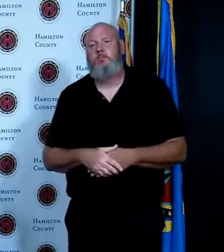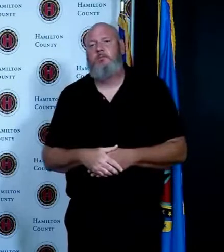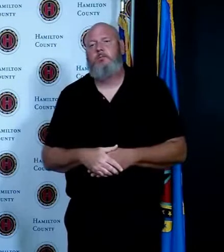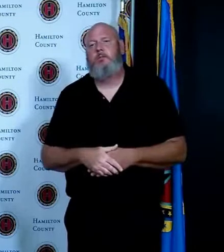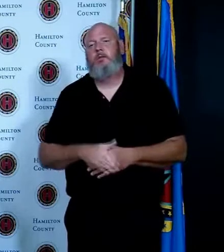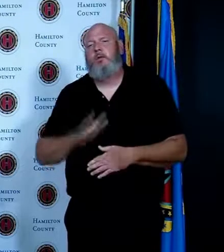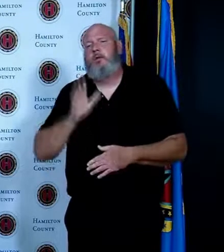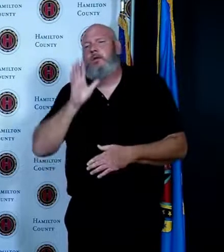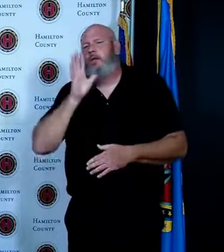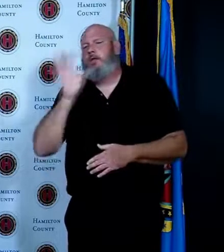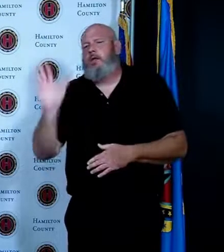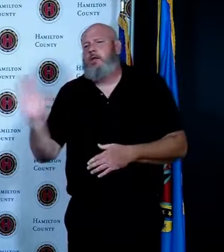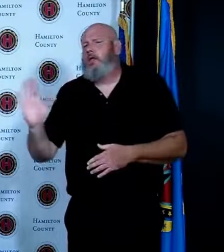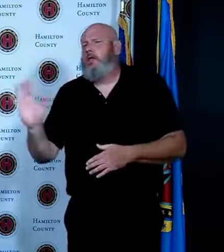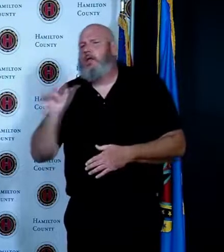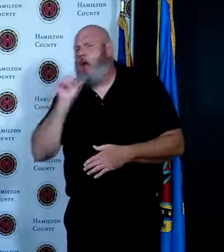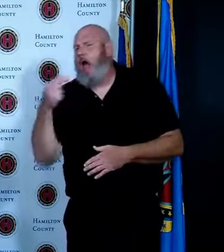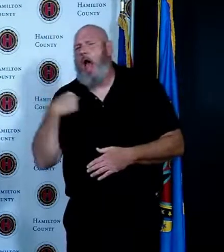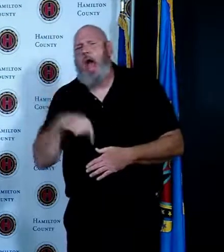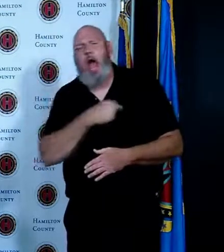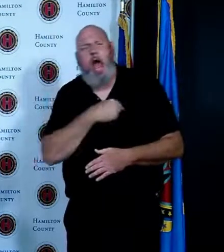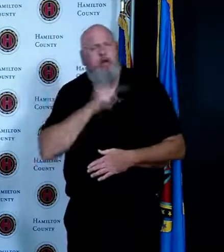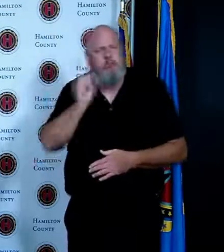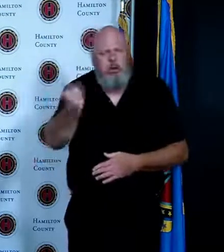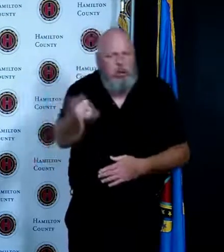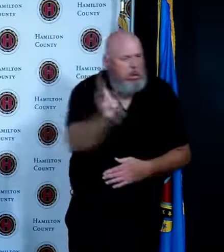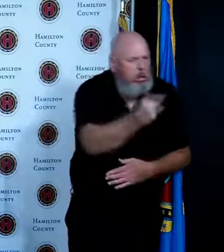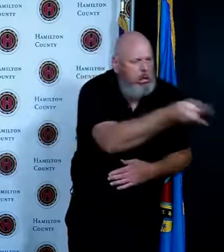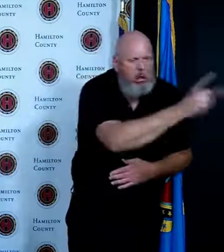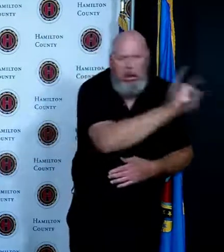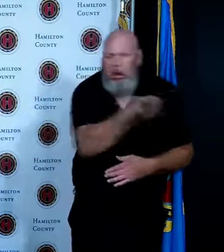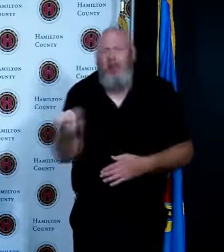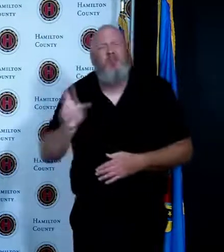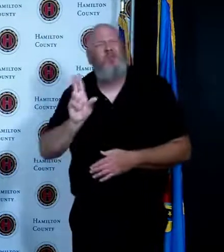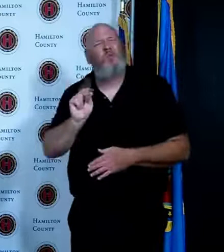running around trying to catch people I really I really believe that this is